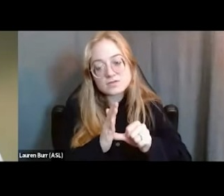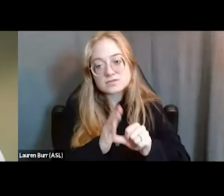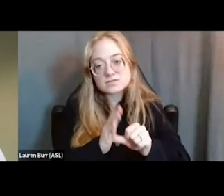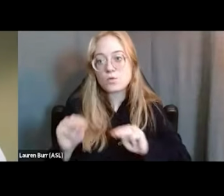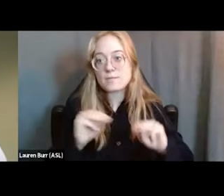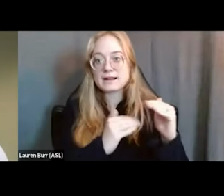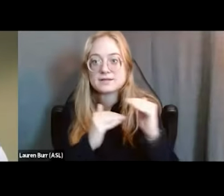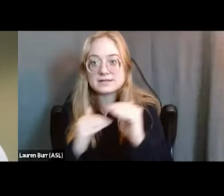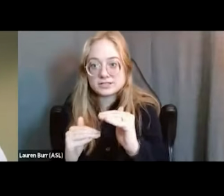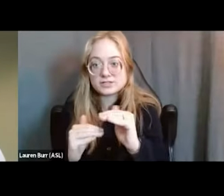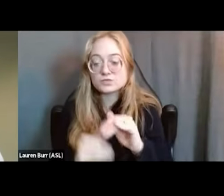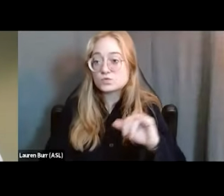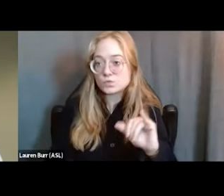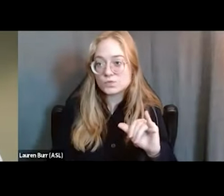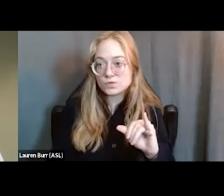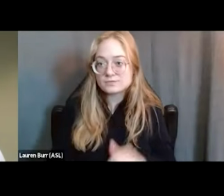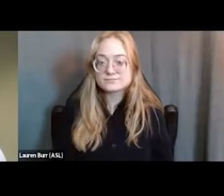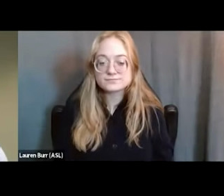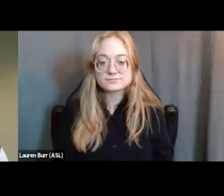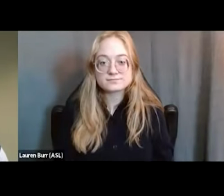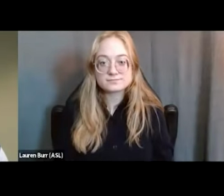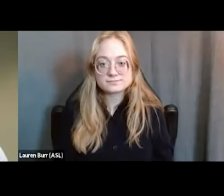that may not otherwise be so impactful for the individual.